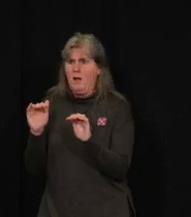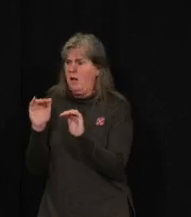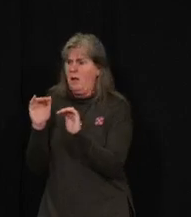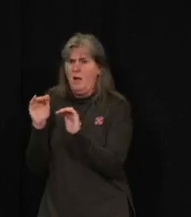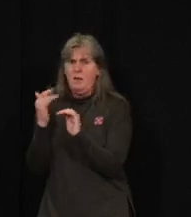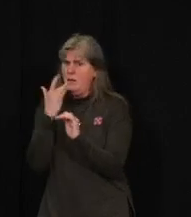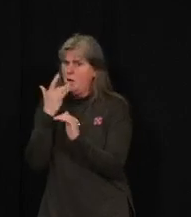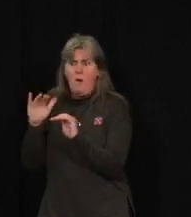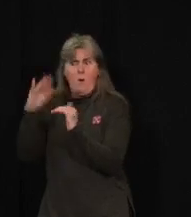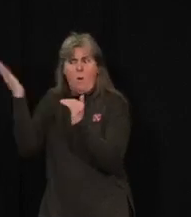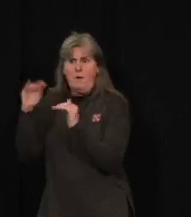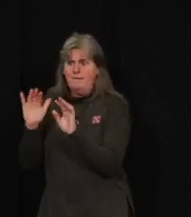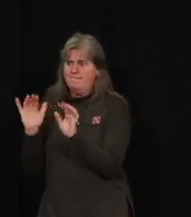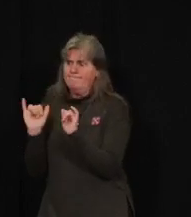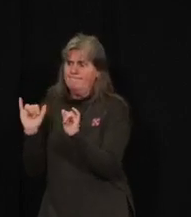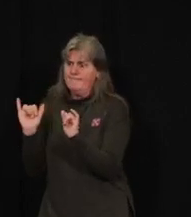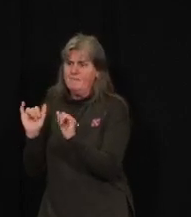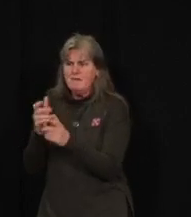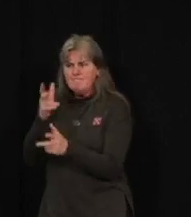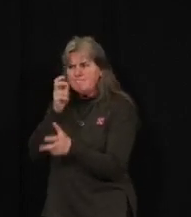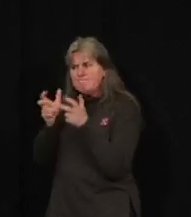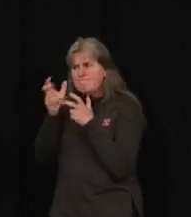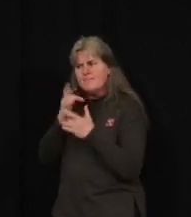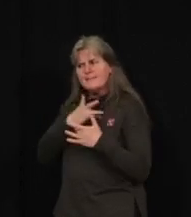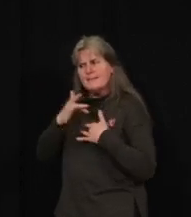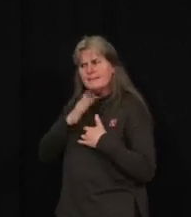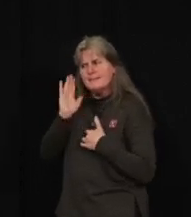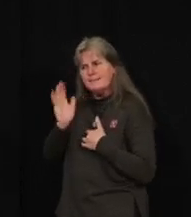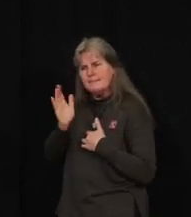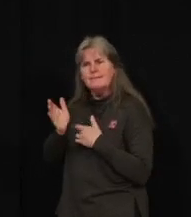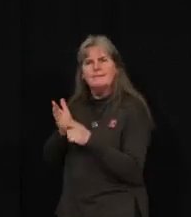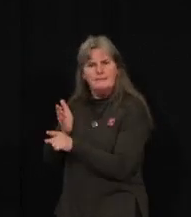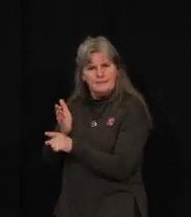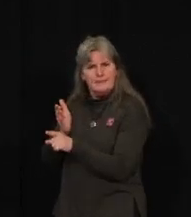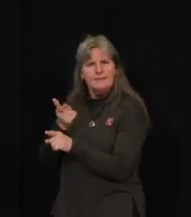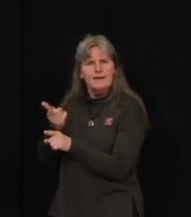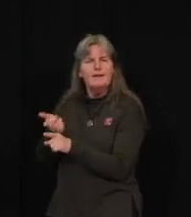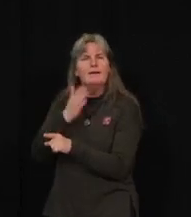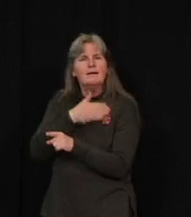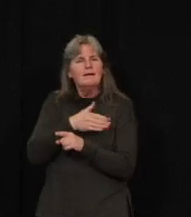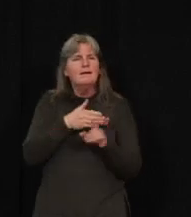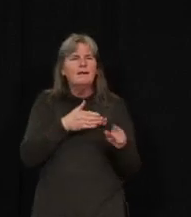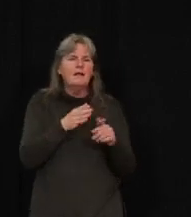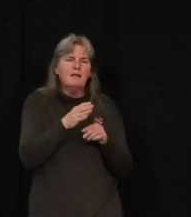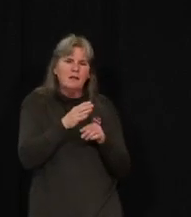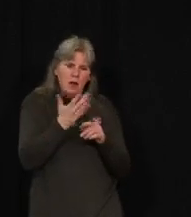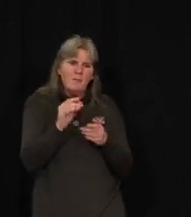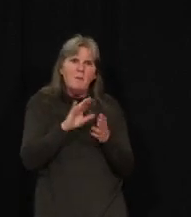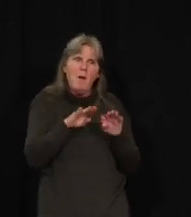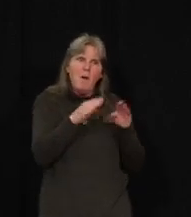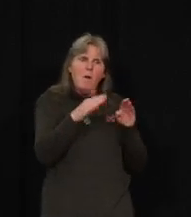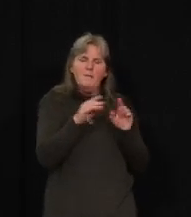concerns. I would say, sense I hear its a lot from people, about 50% think